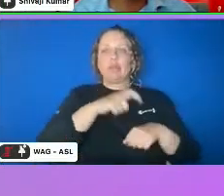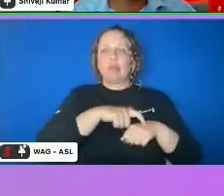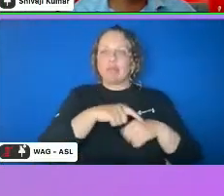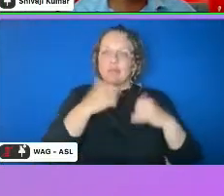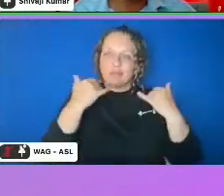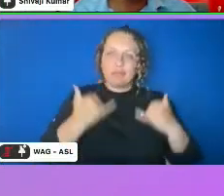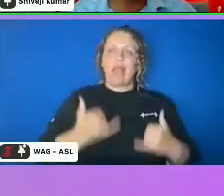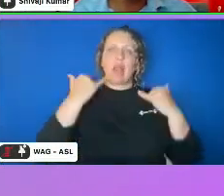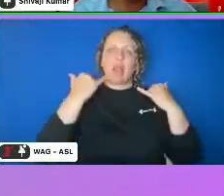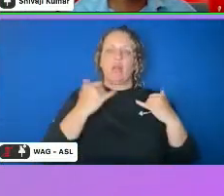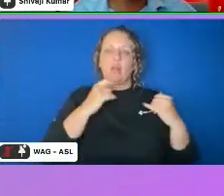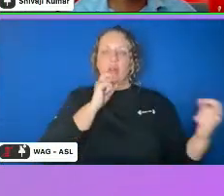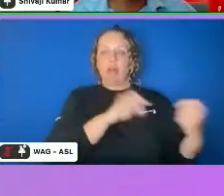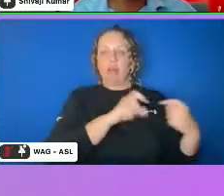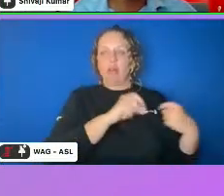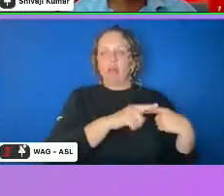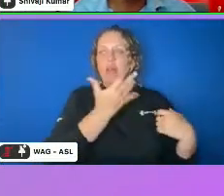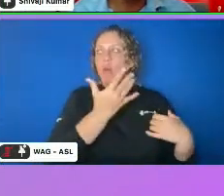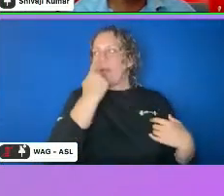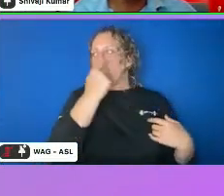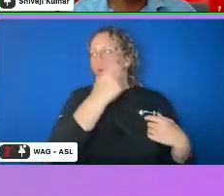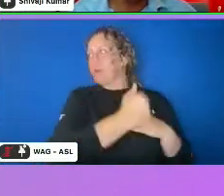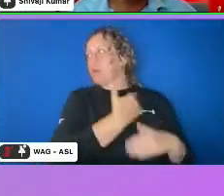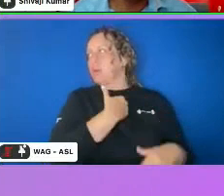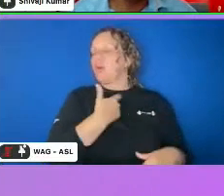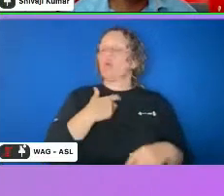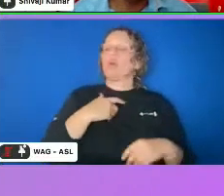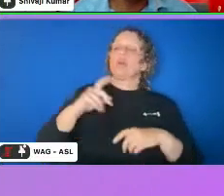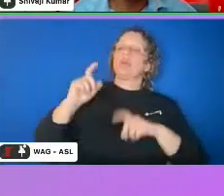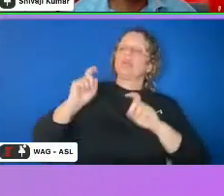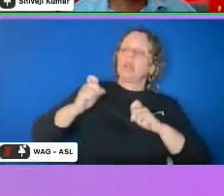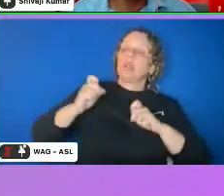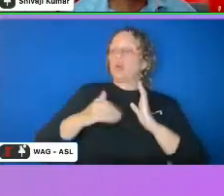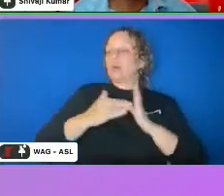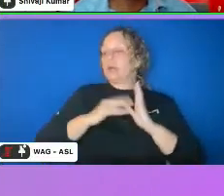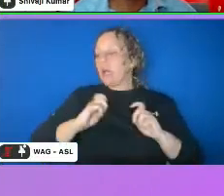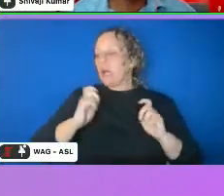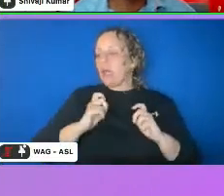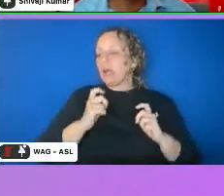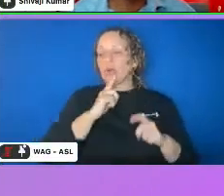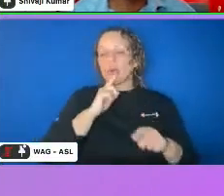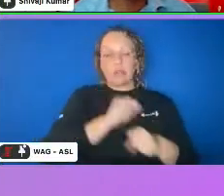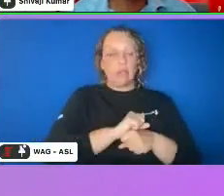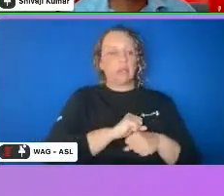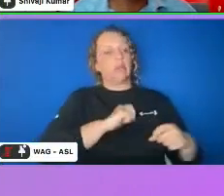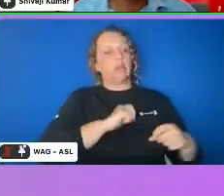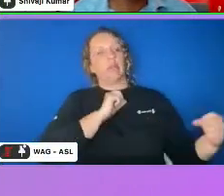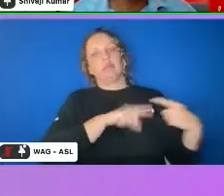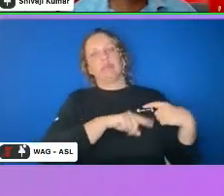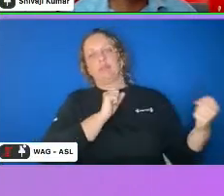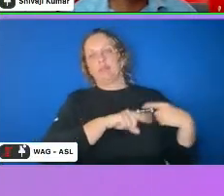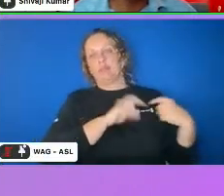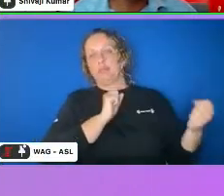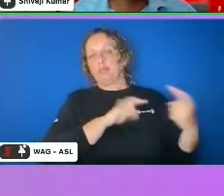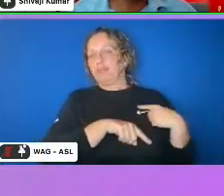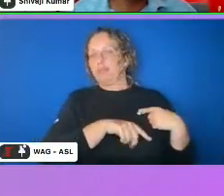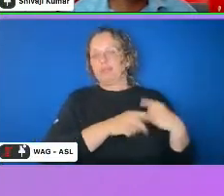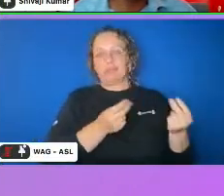Harris tested, retested that website and sent me the report in real time.